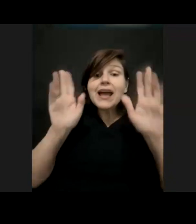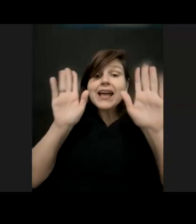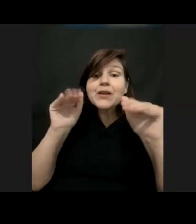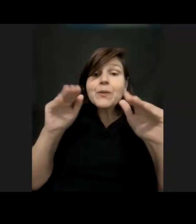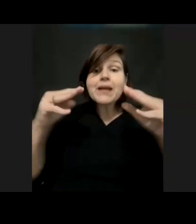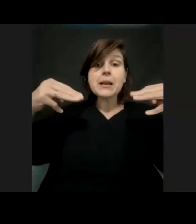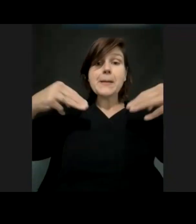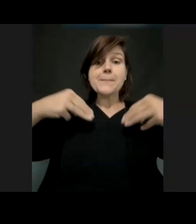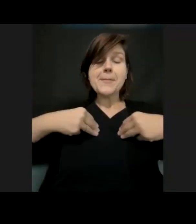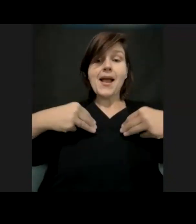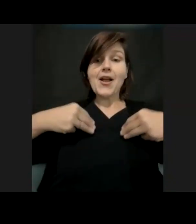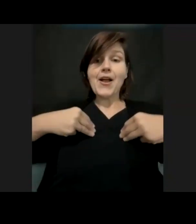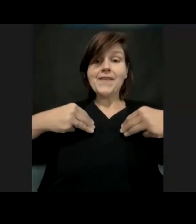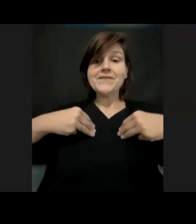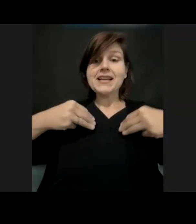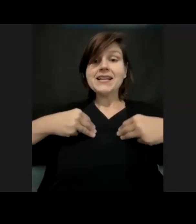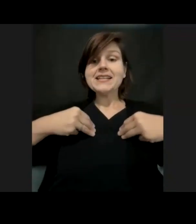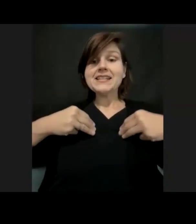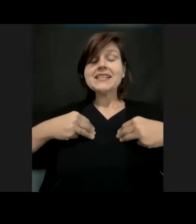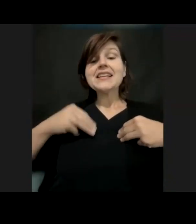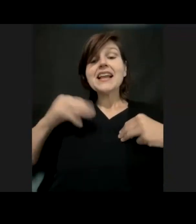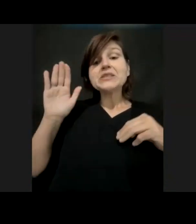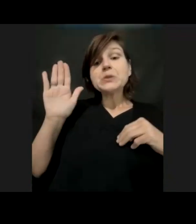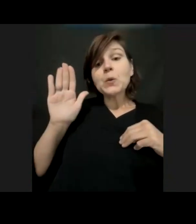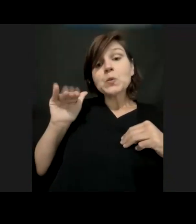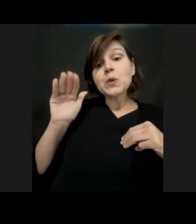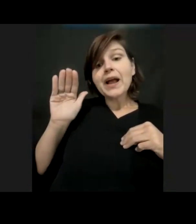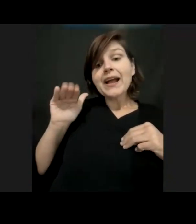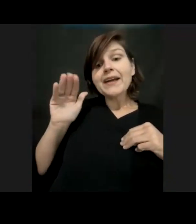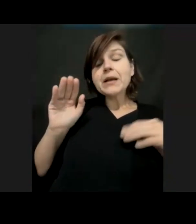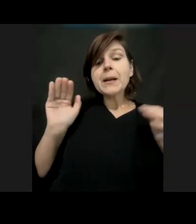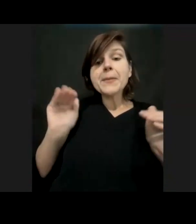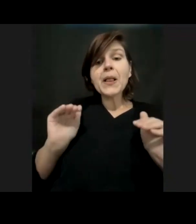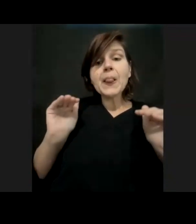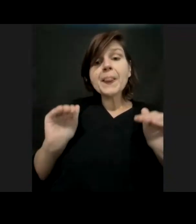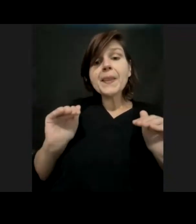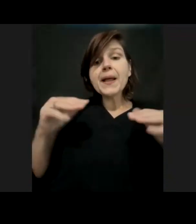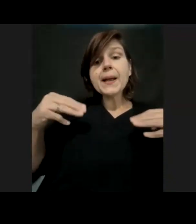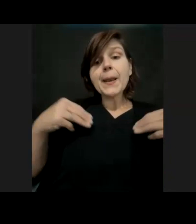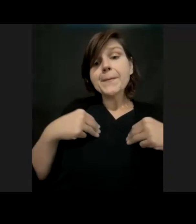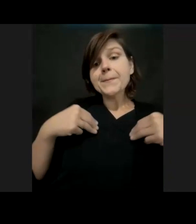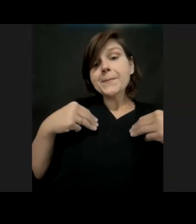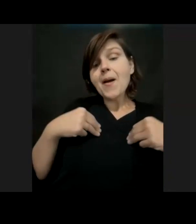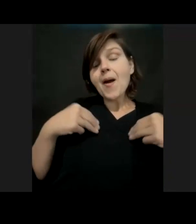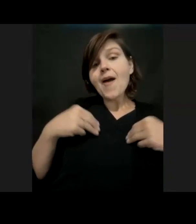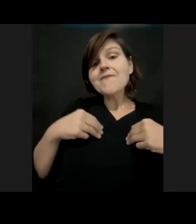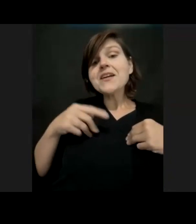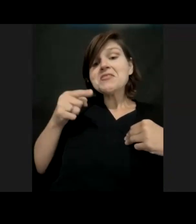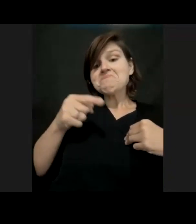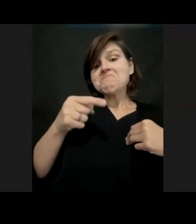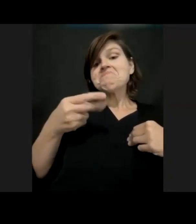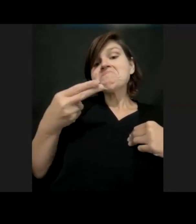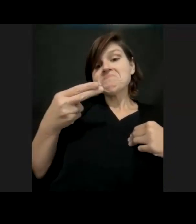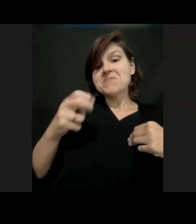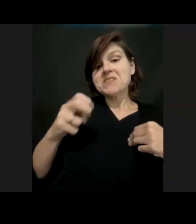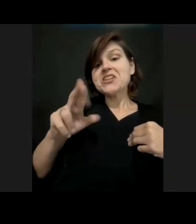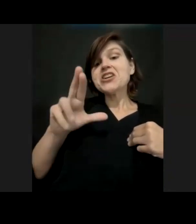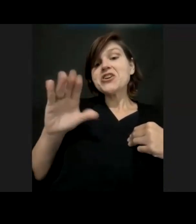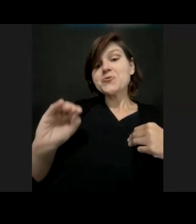∂ ∂ So wave good-bye to Little Marvin. He's been our hero. He's been so charming.